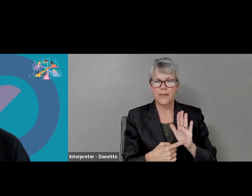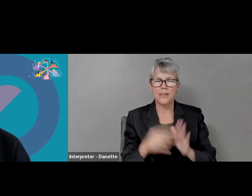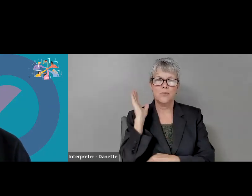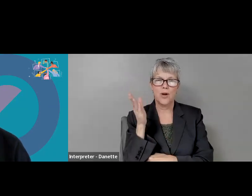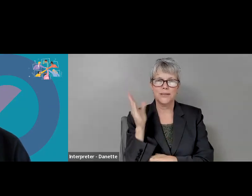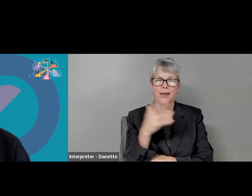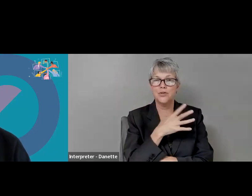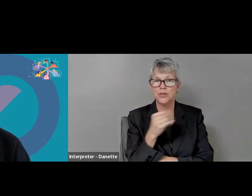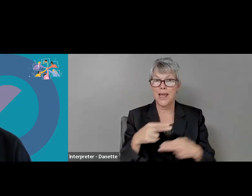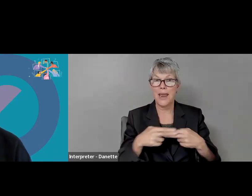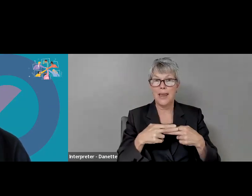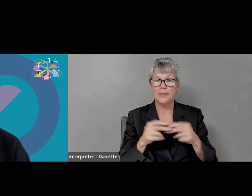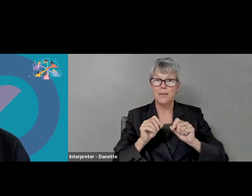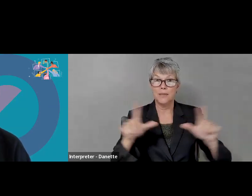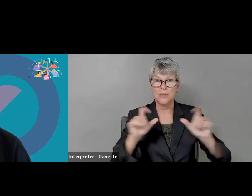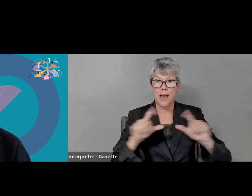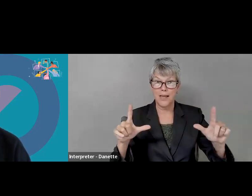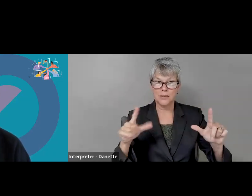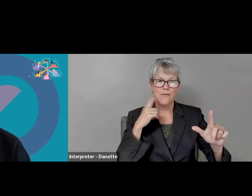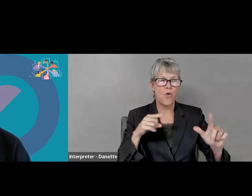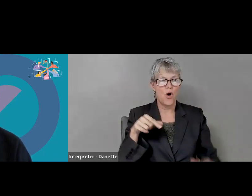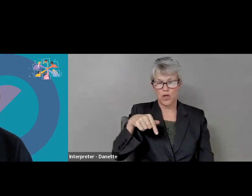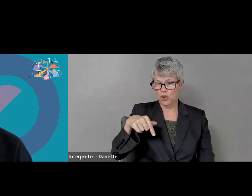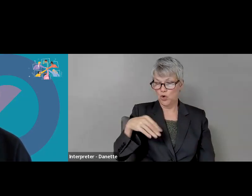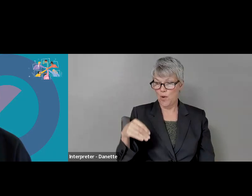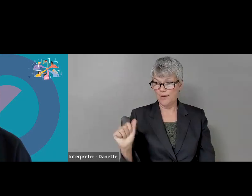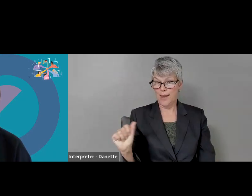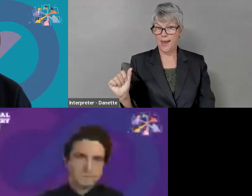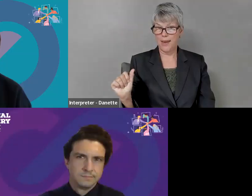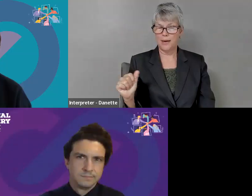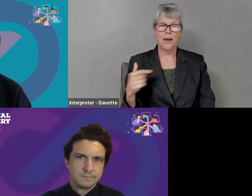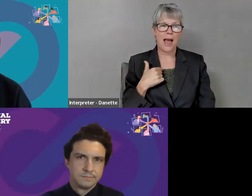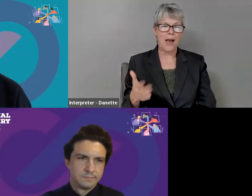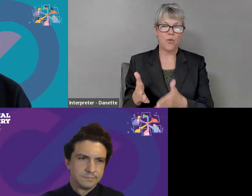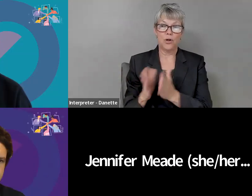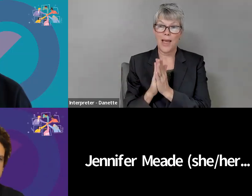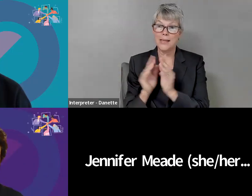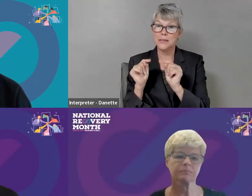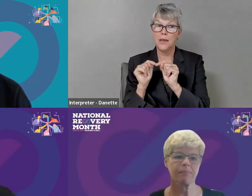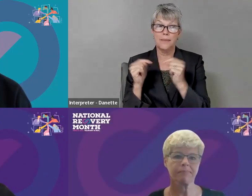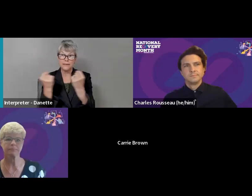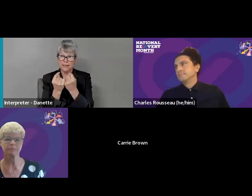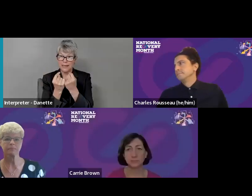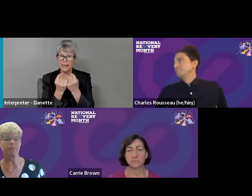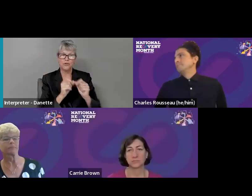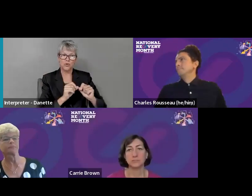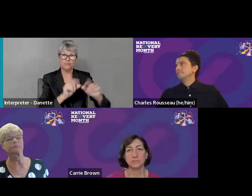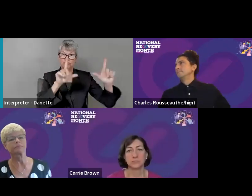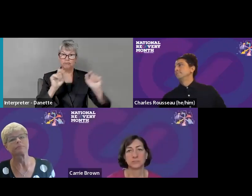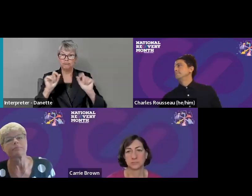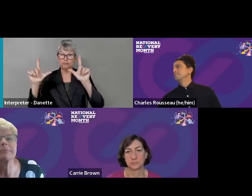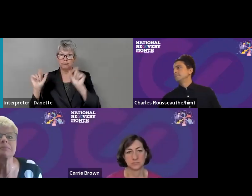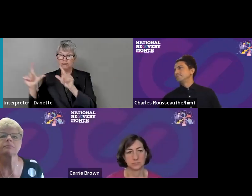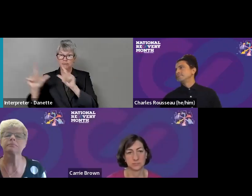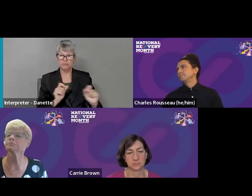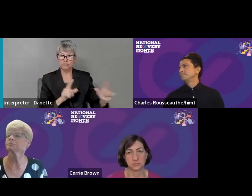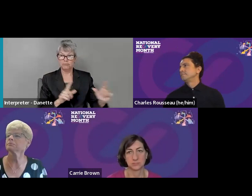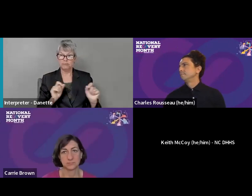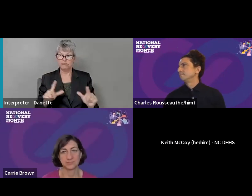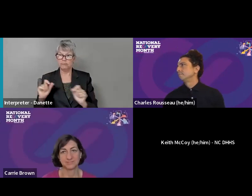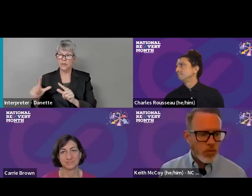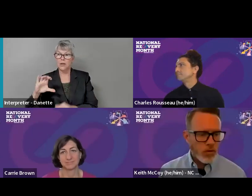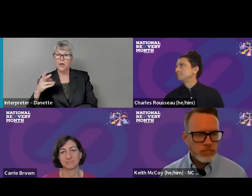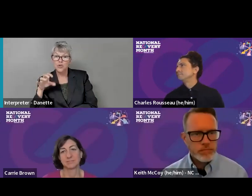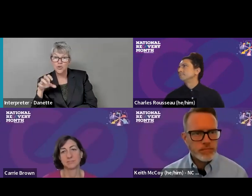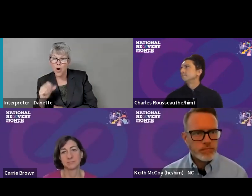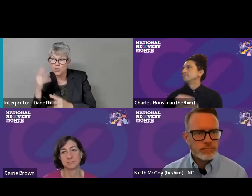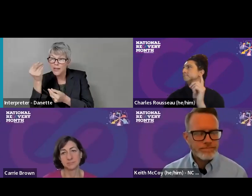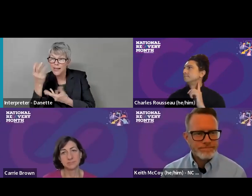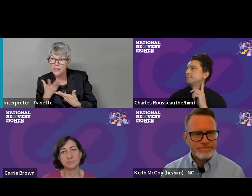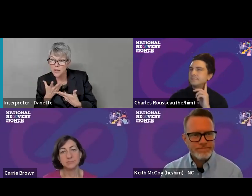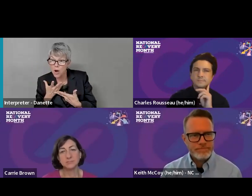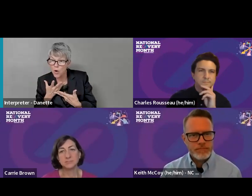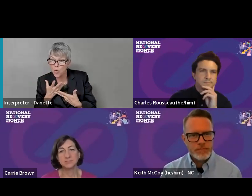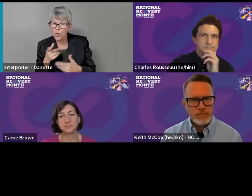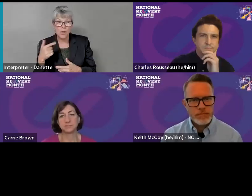Kelly Crosbie (she/her): so to go to Q. And A. And I'm going to ask my my teammates to turn their cameras on, and Charles is going to let us know if we have any questions. I haven't been watching the Q. And A. So Charles will let us know.